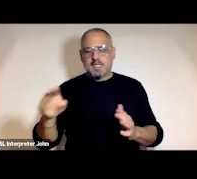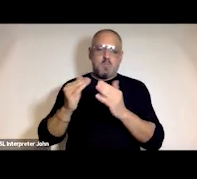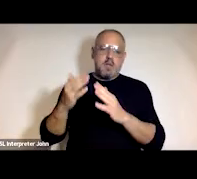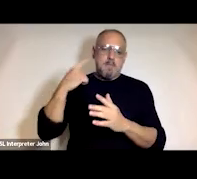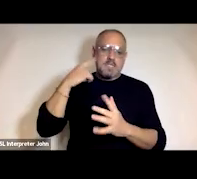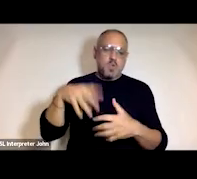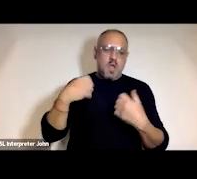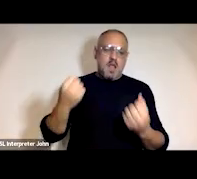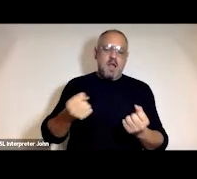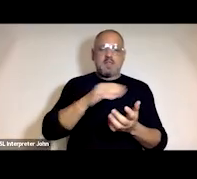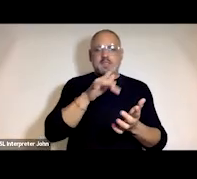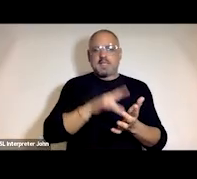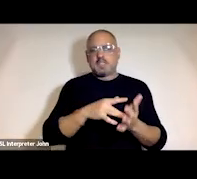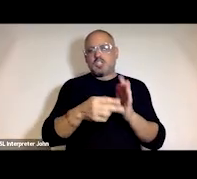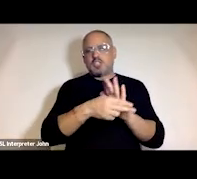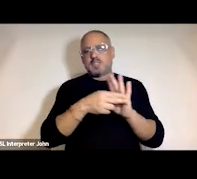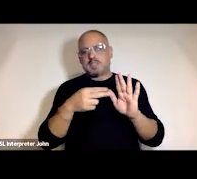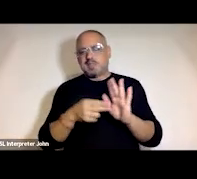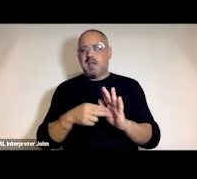mental status exam for more information.